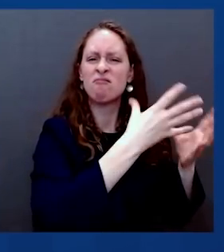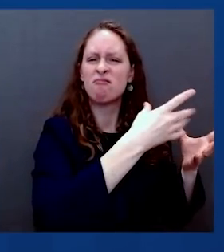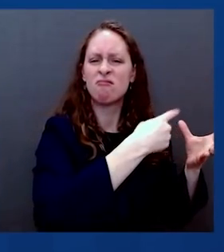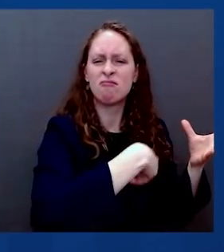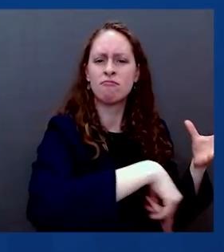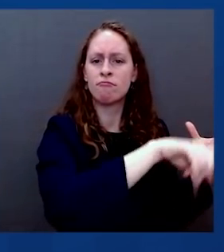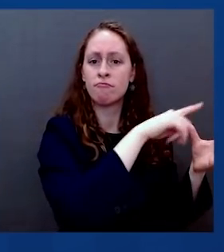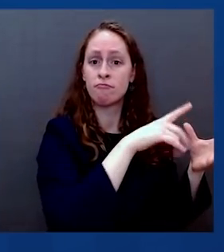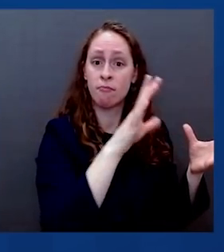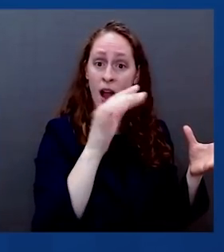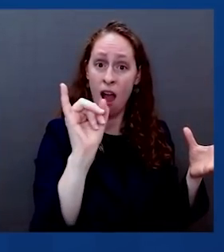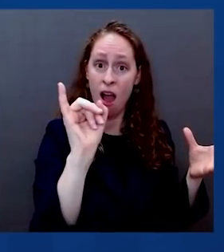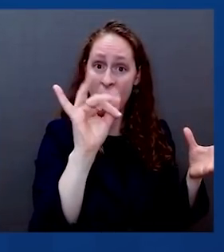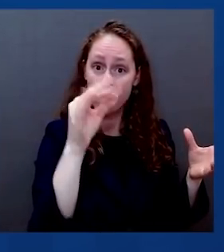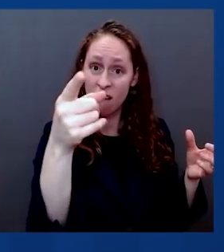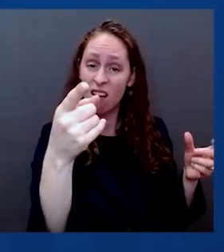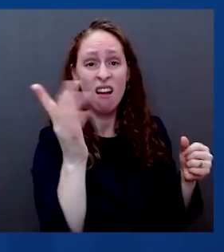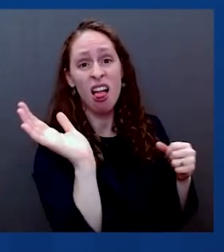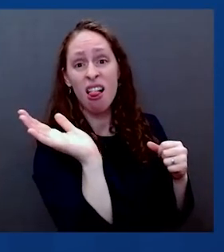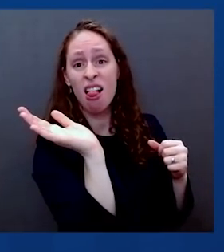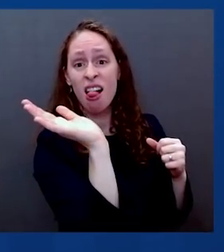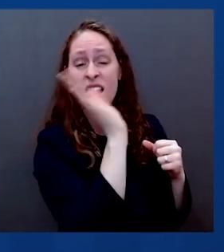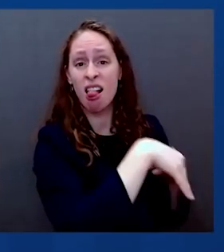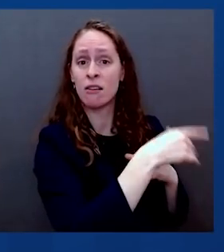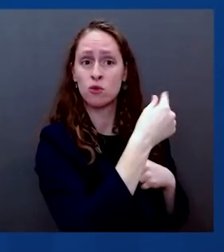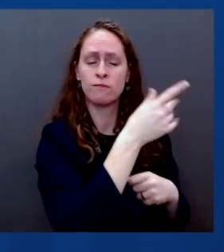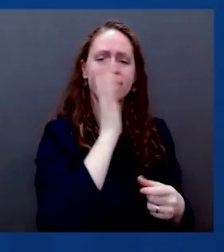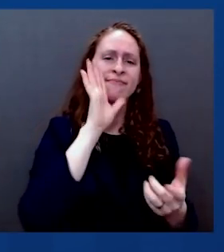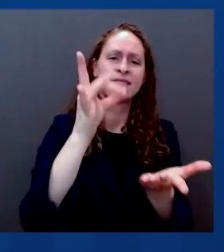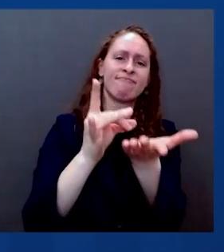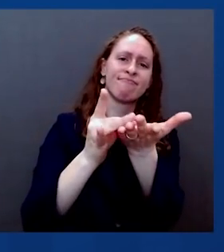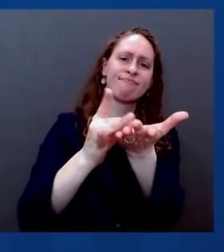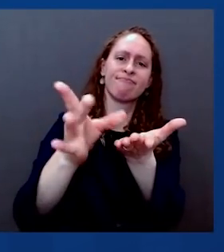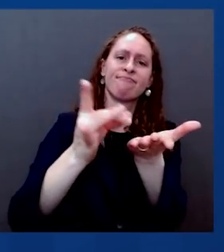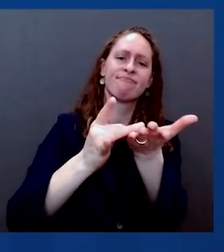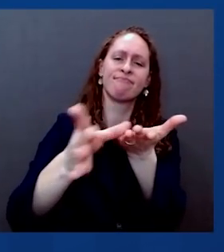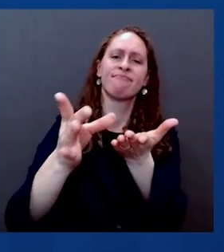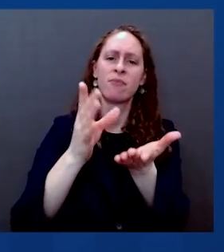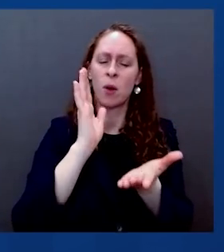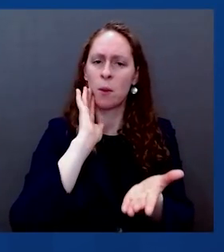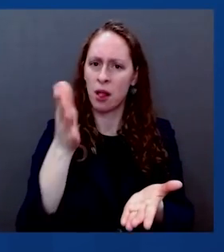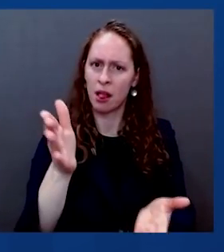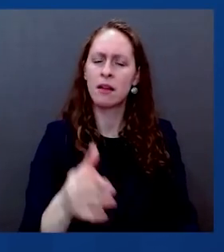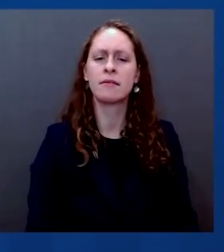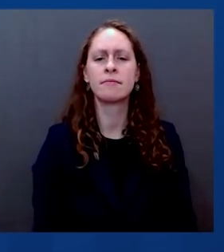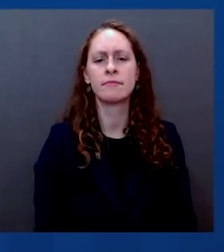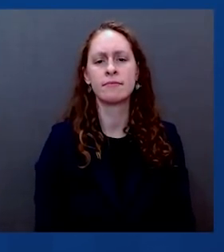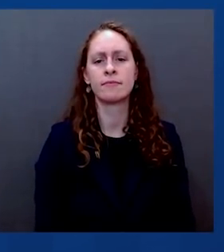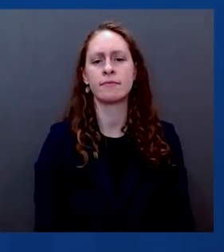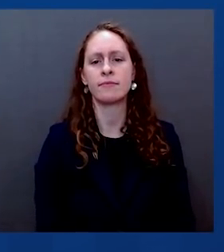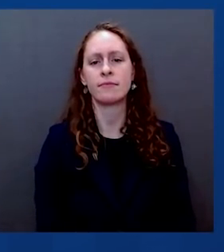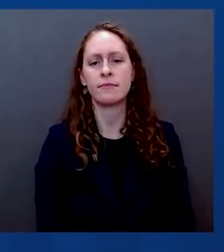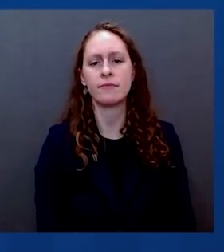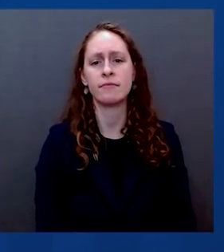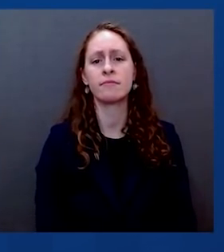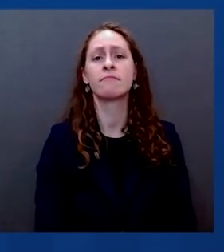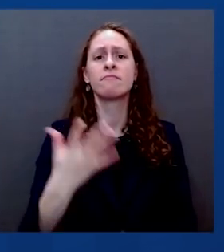The facts won't matter; your vote won't matter. They'll just decide what they want and then do it.